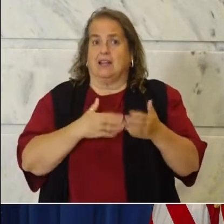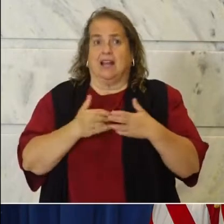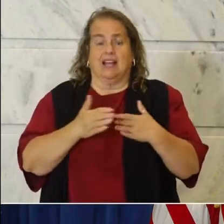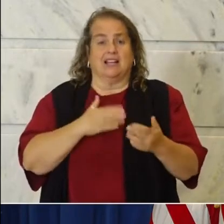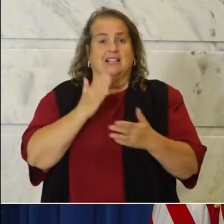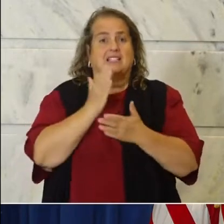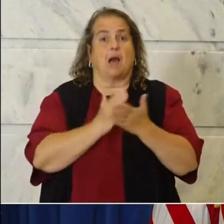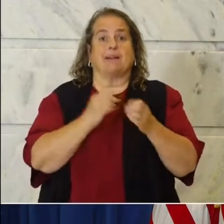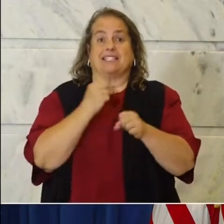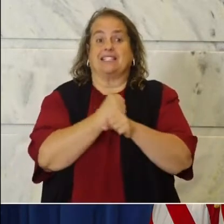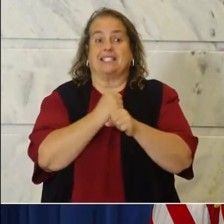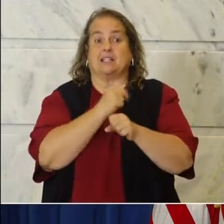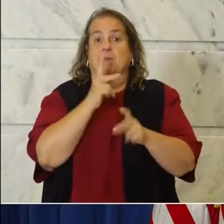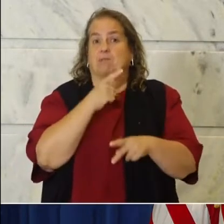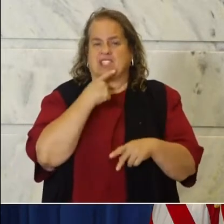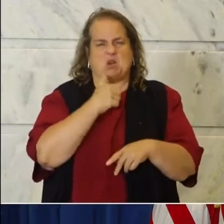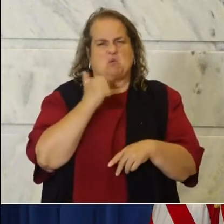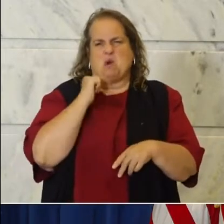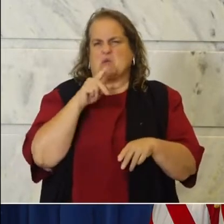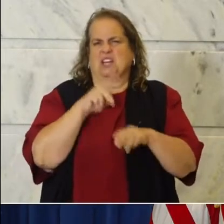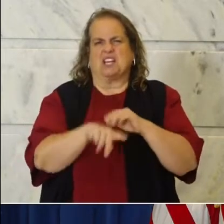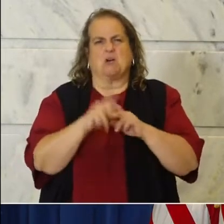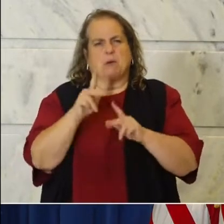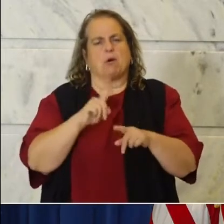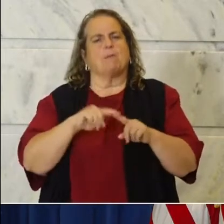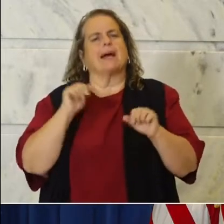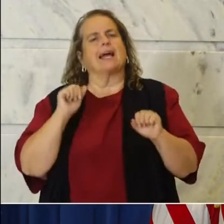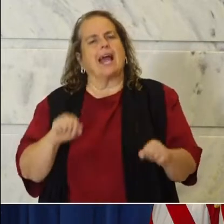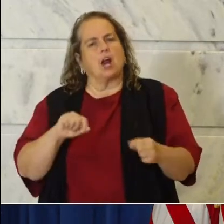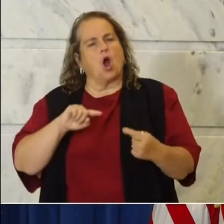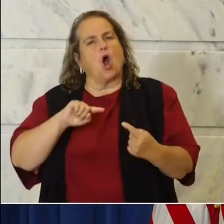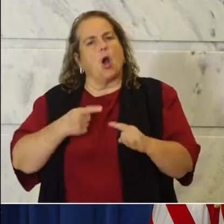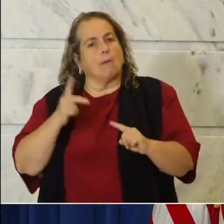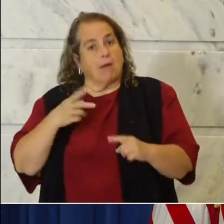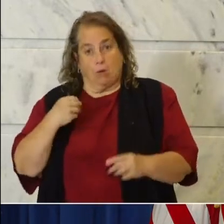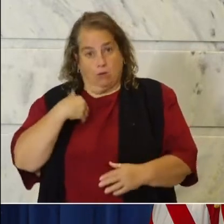won't kill, it can really harm them, and we still don't know moving forward